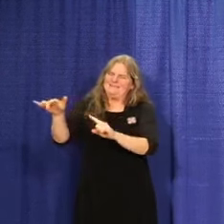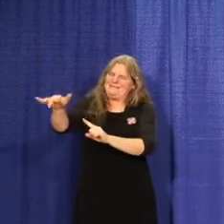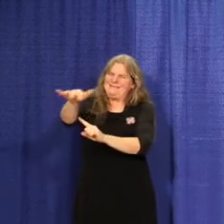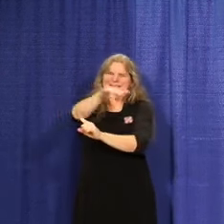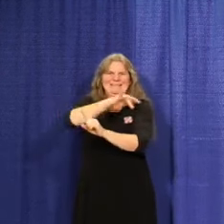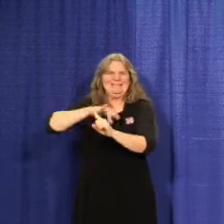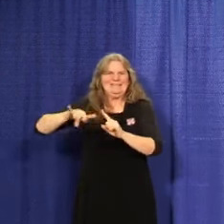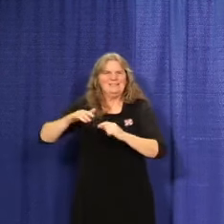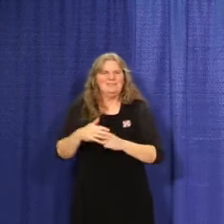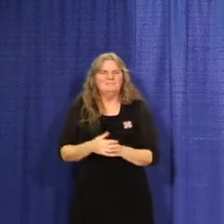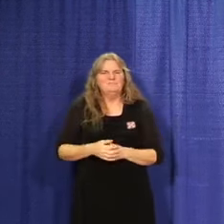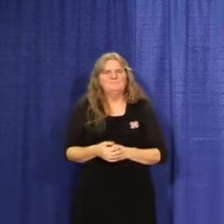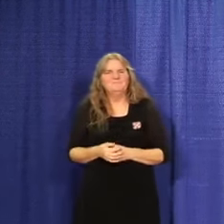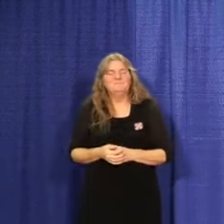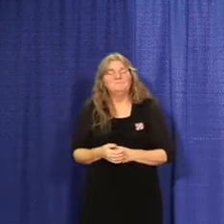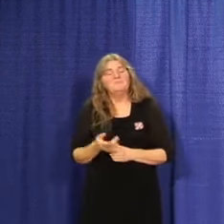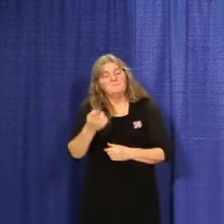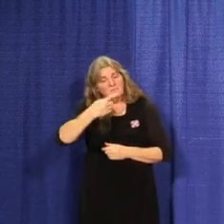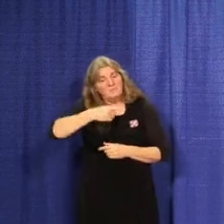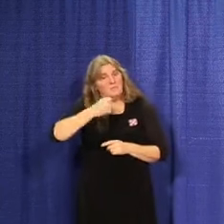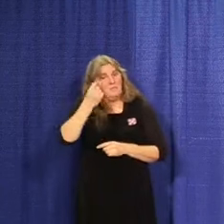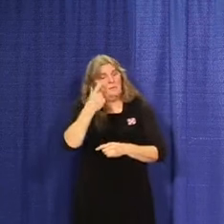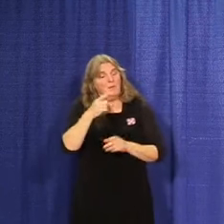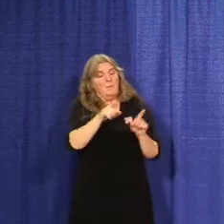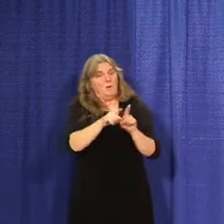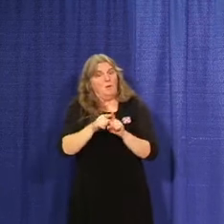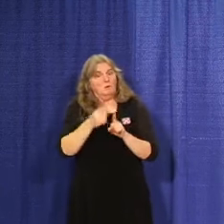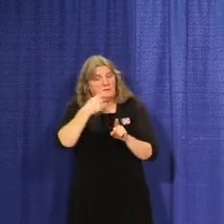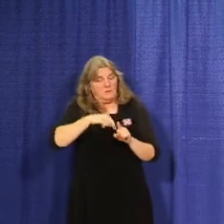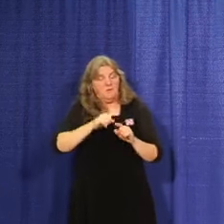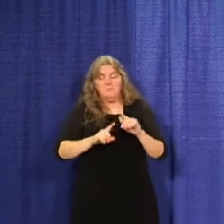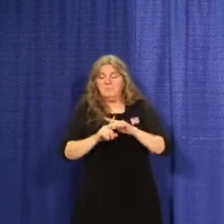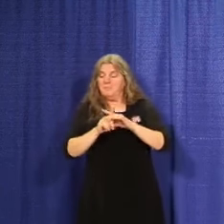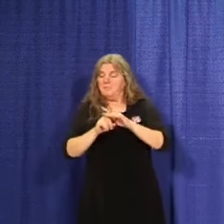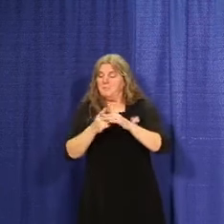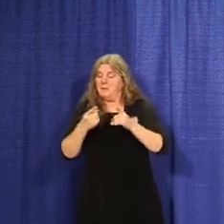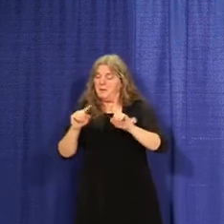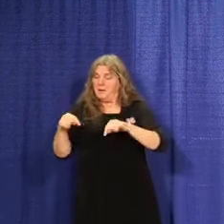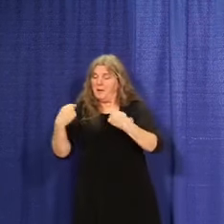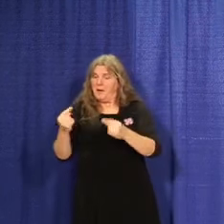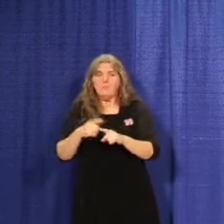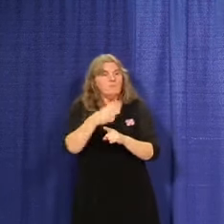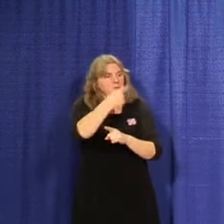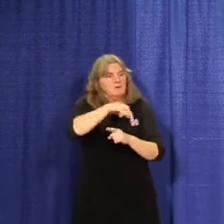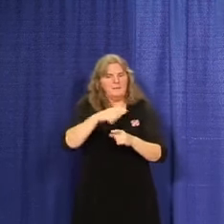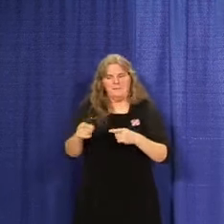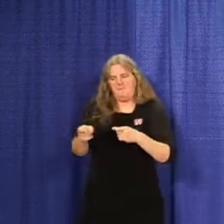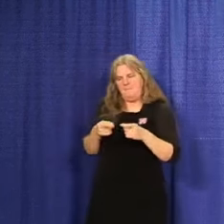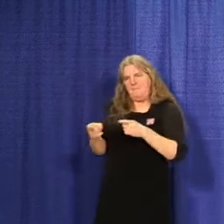demonstrate that we can handle these occasional introductions of COVID into our territory, but we need to be continually